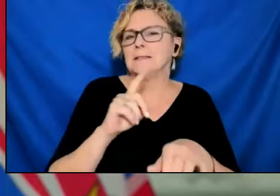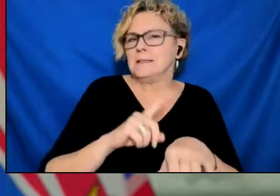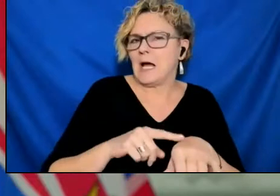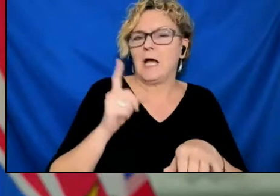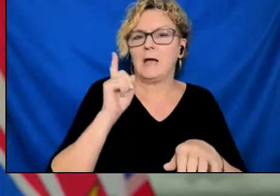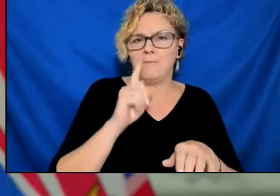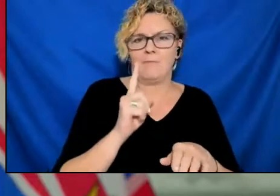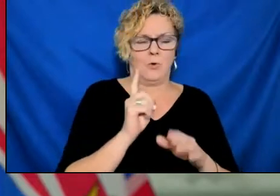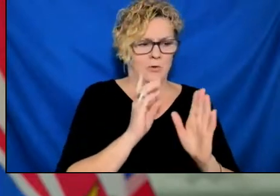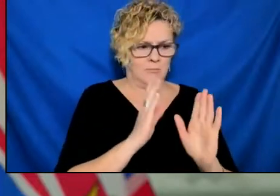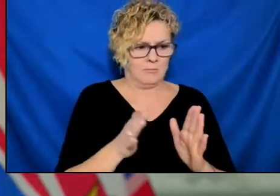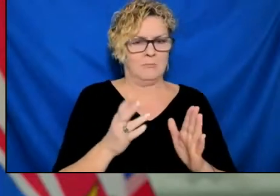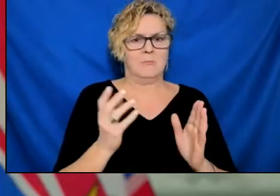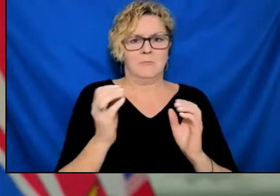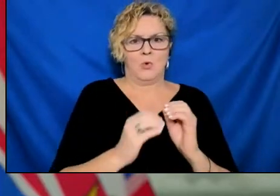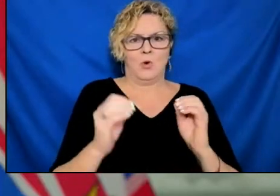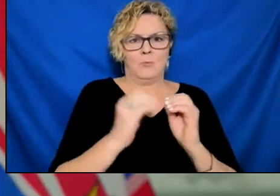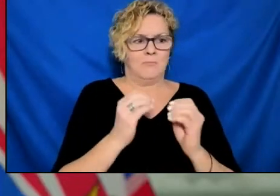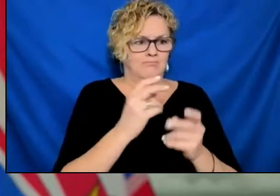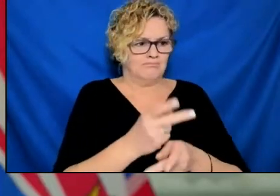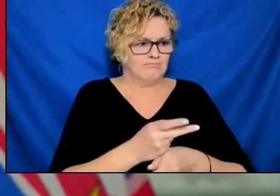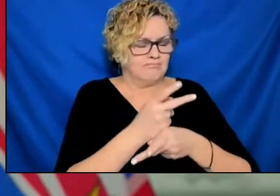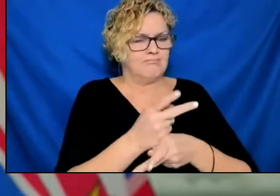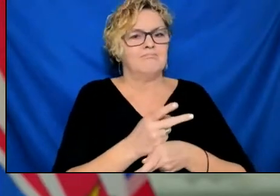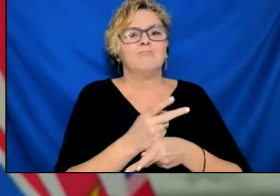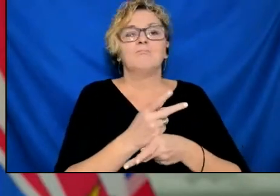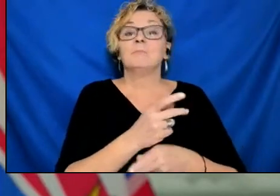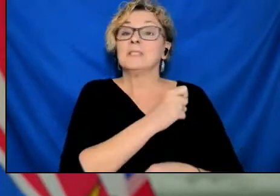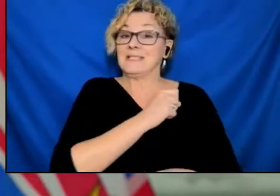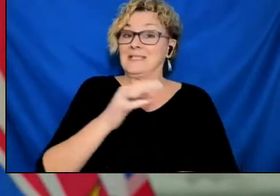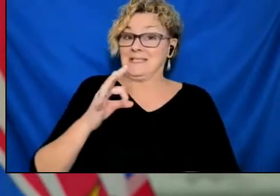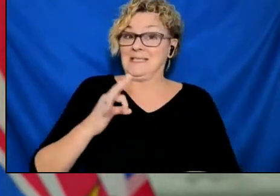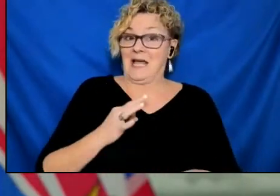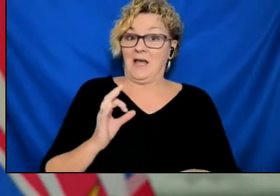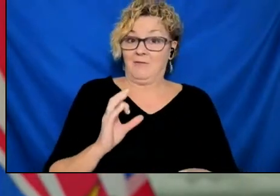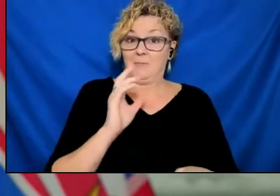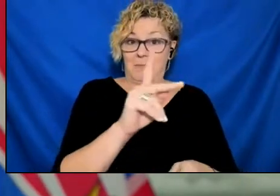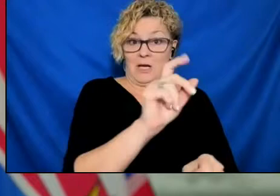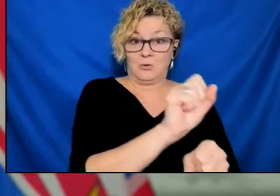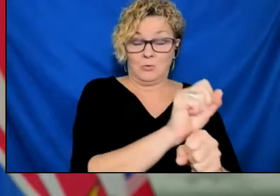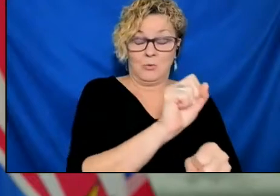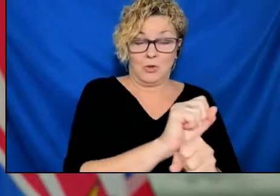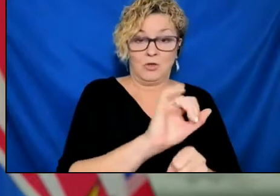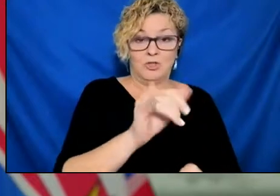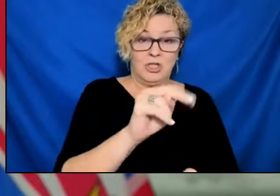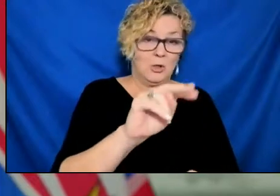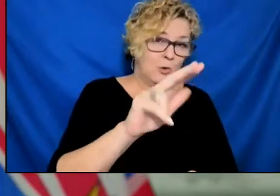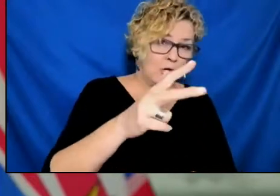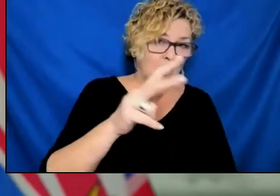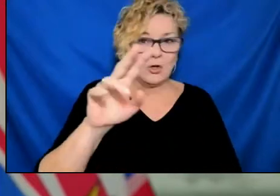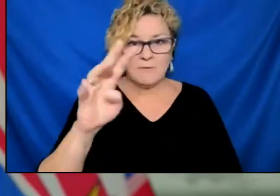help reduce the potential for transmission within the settings.